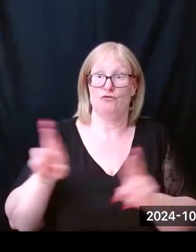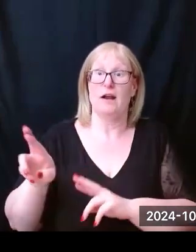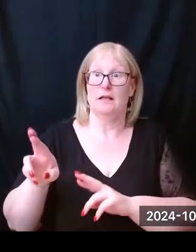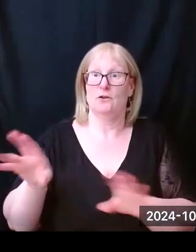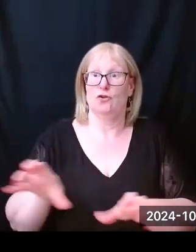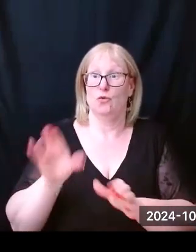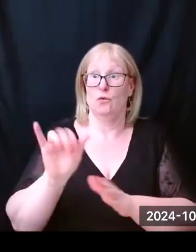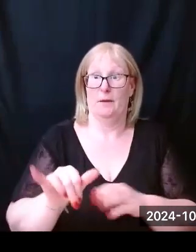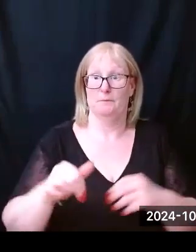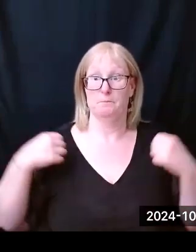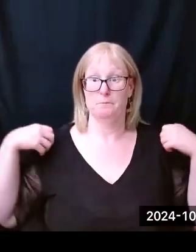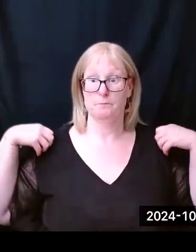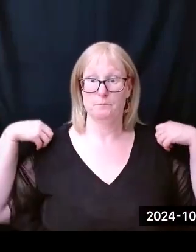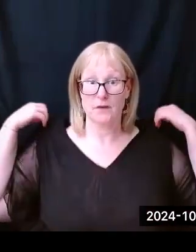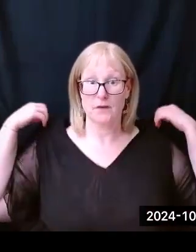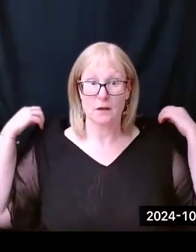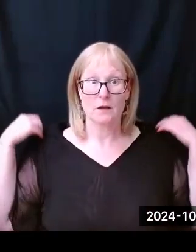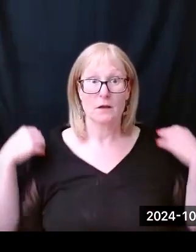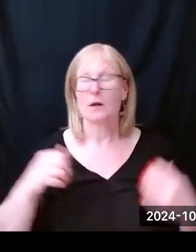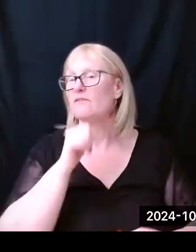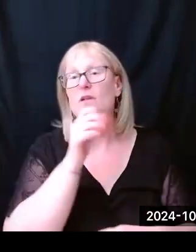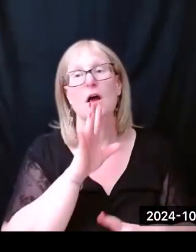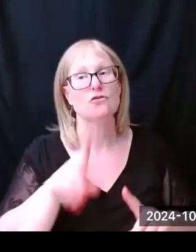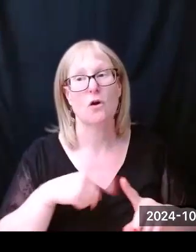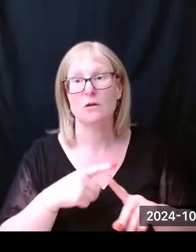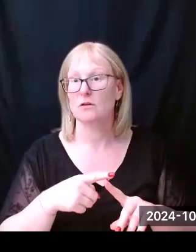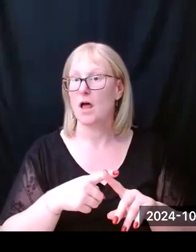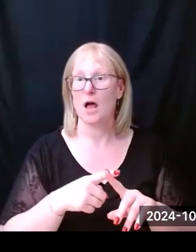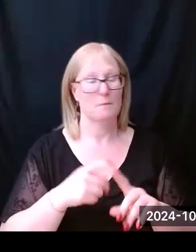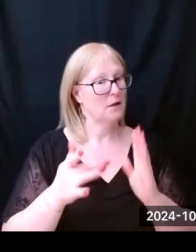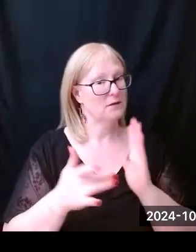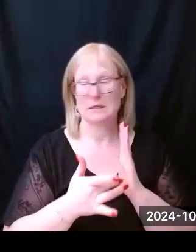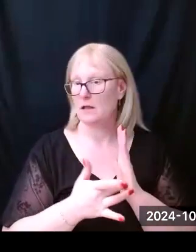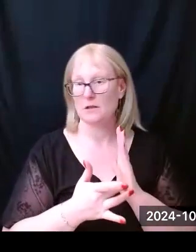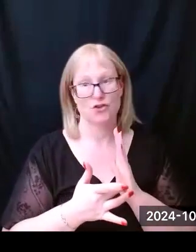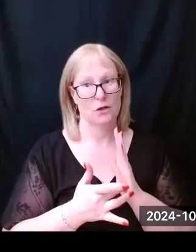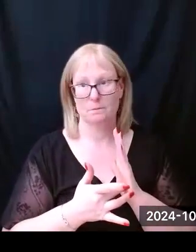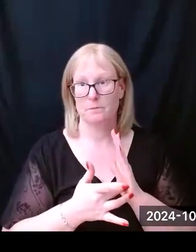Now, I have not talked a lot on technology here because we could fill